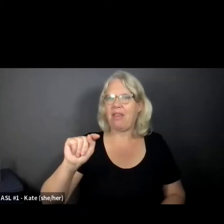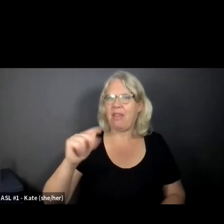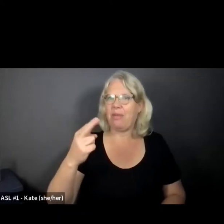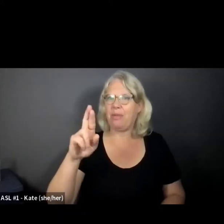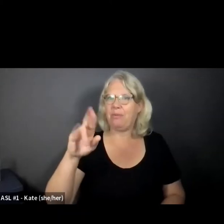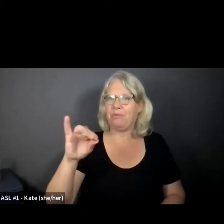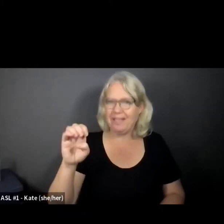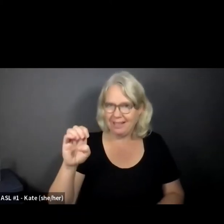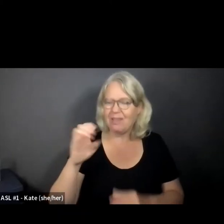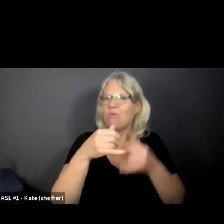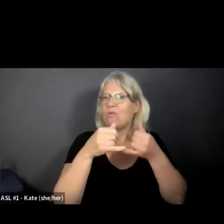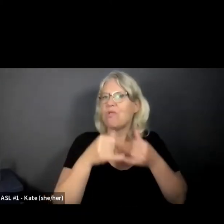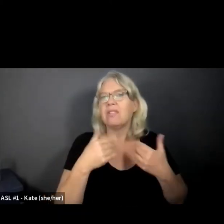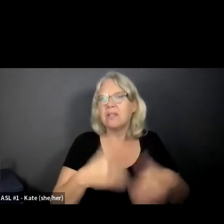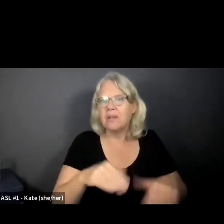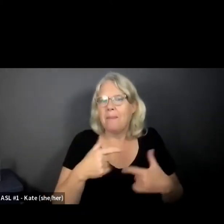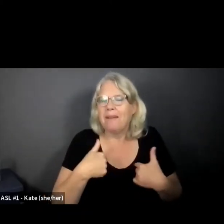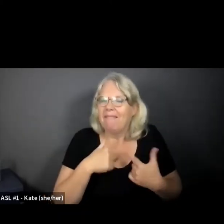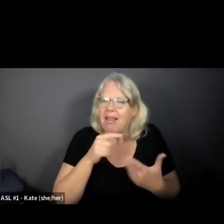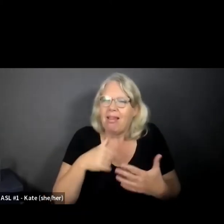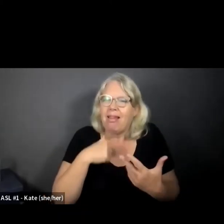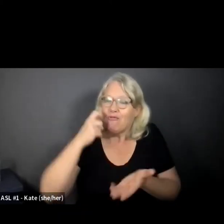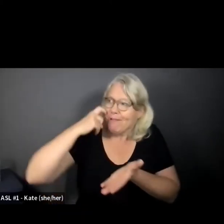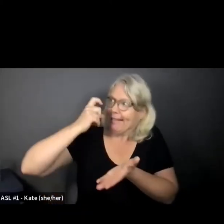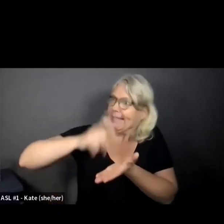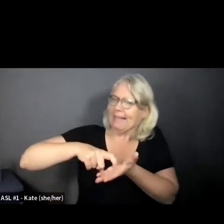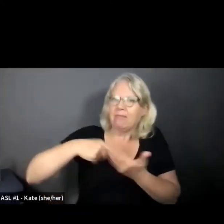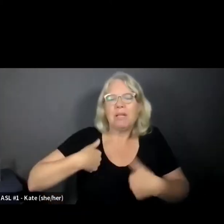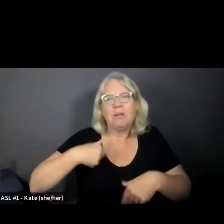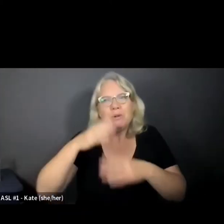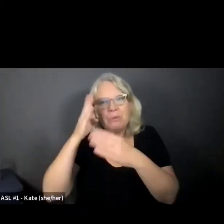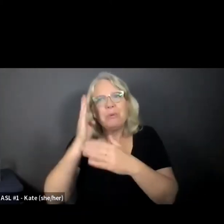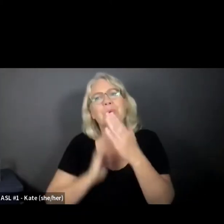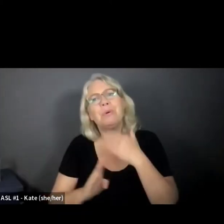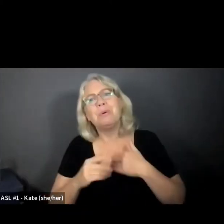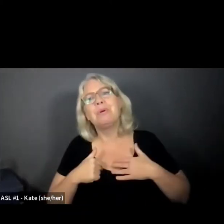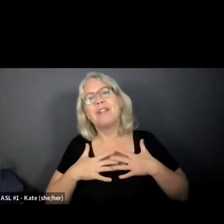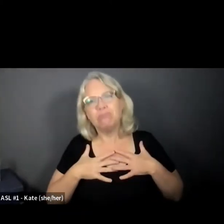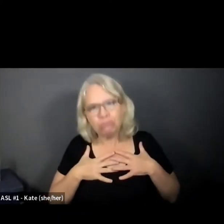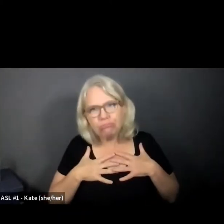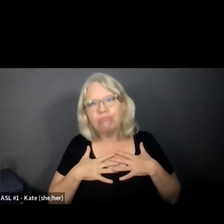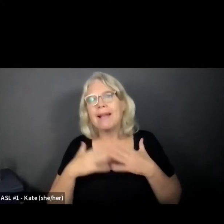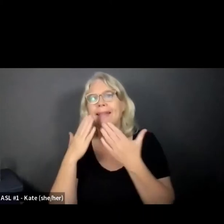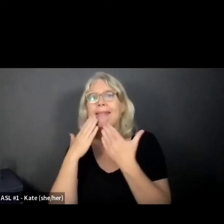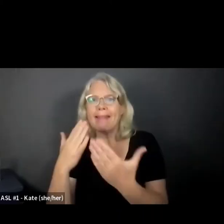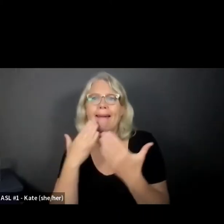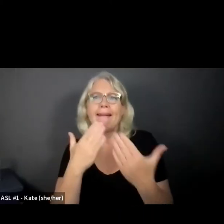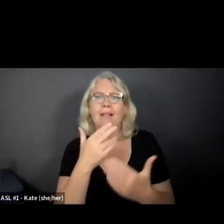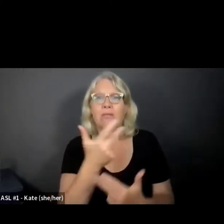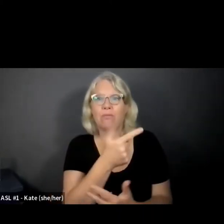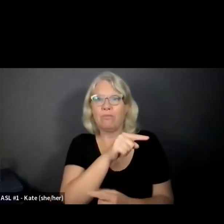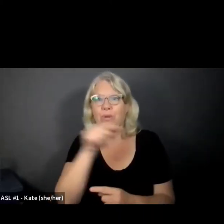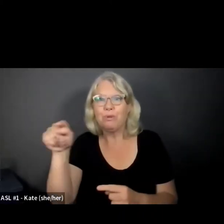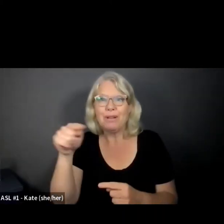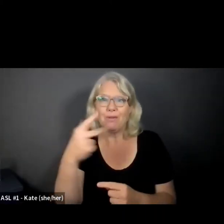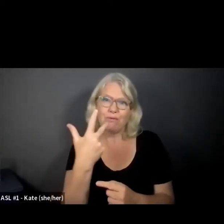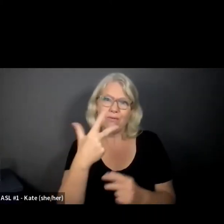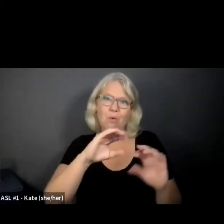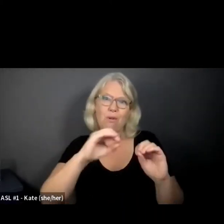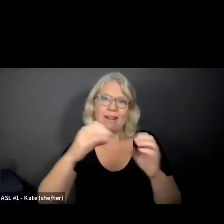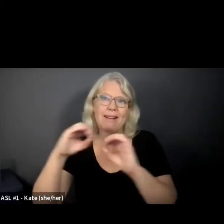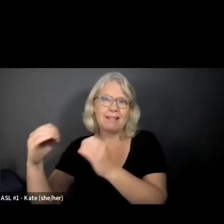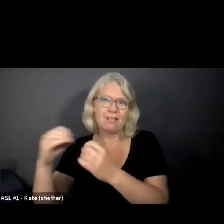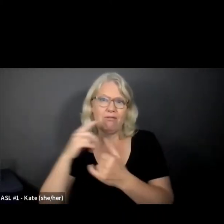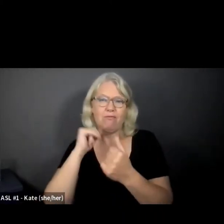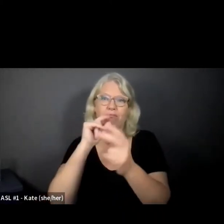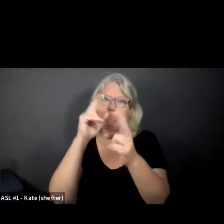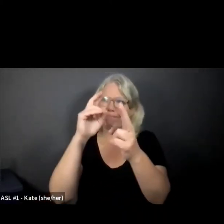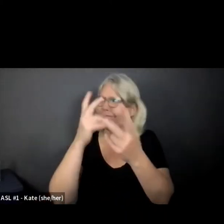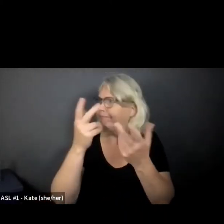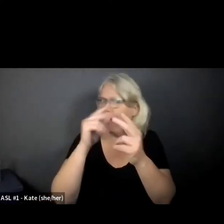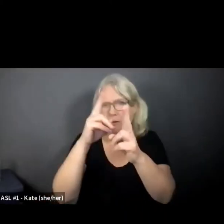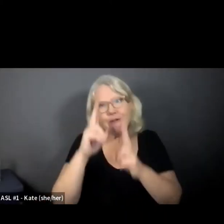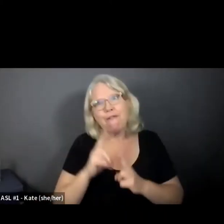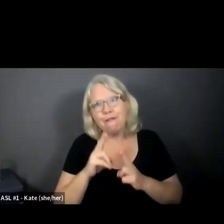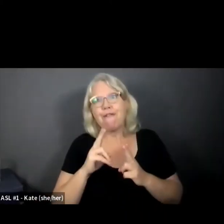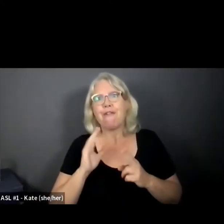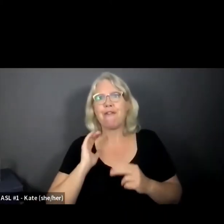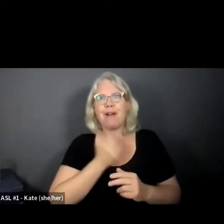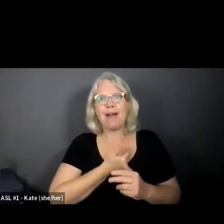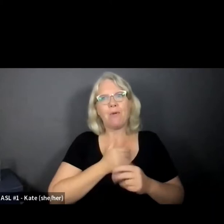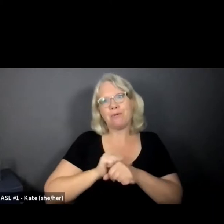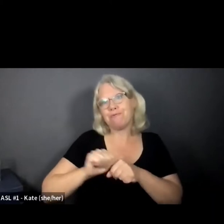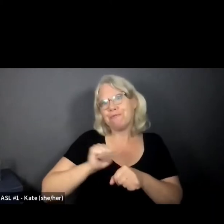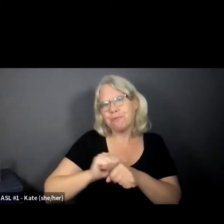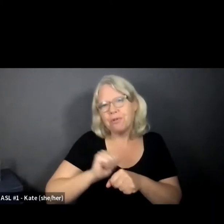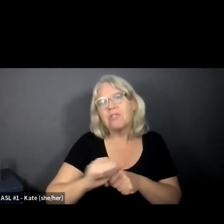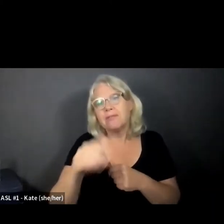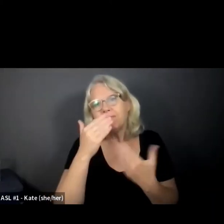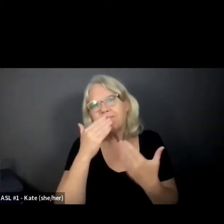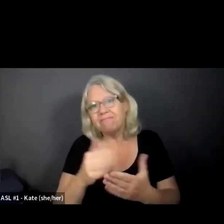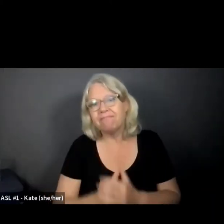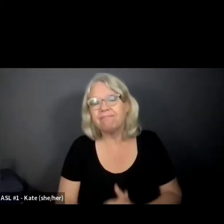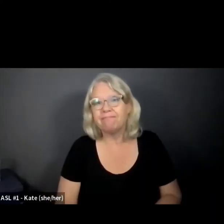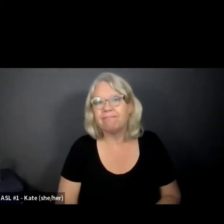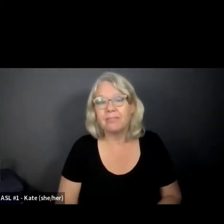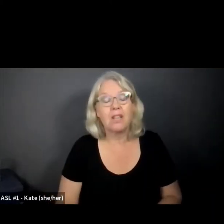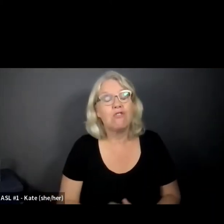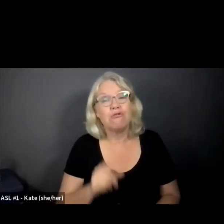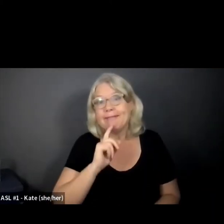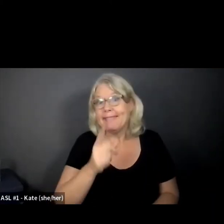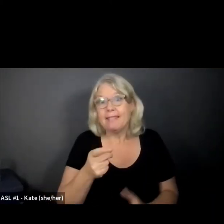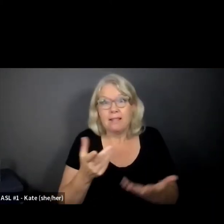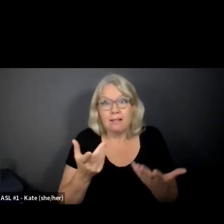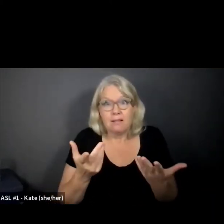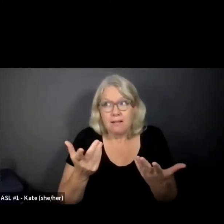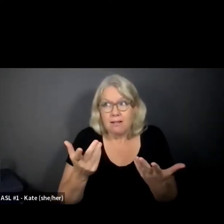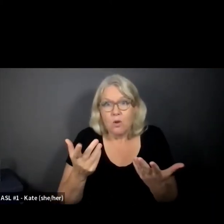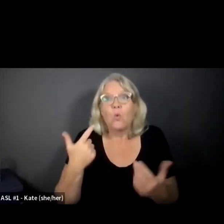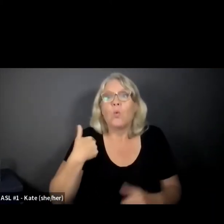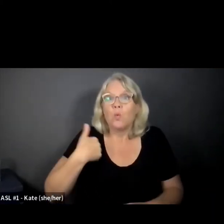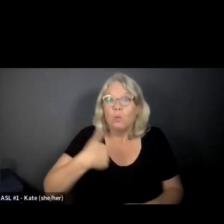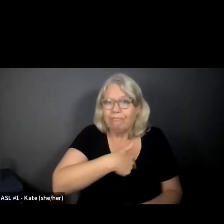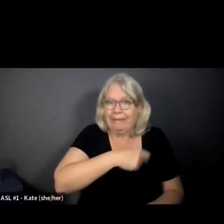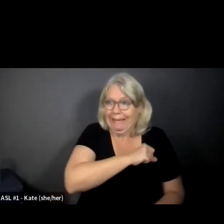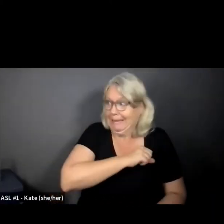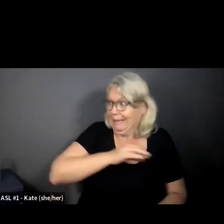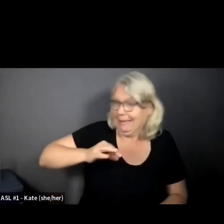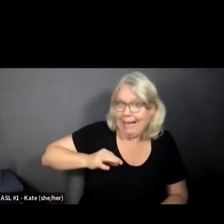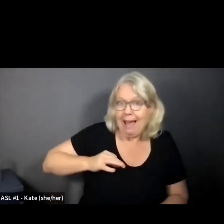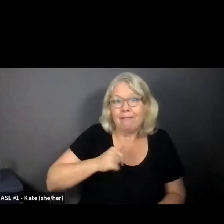I THANK THE LAW FOUNDATION OF ONTARIO, MUSCULAR DISTROPHY CANADA AND PEOPLE FIRST OF CANADA.